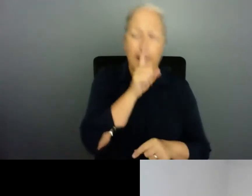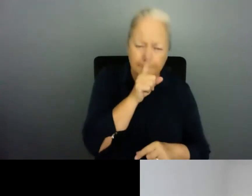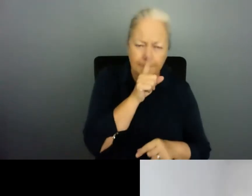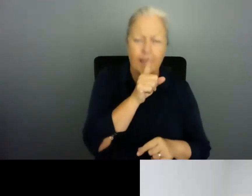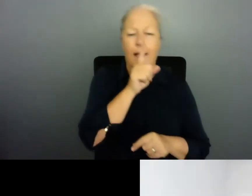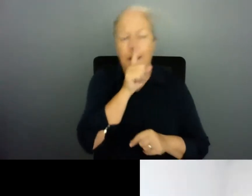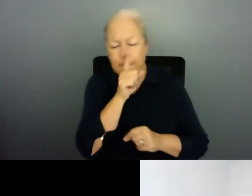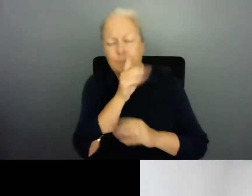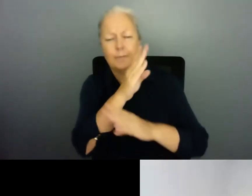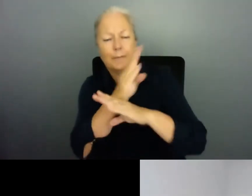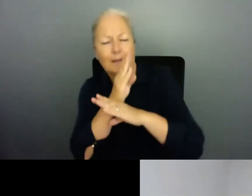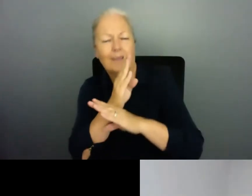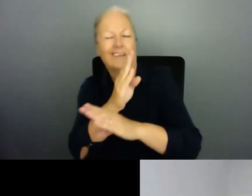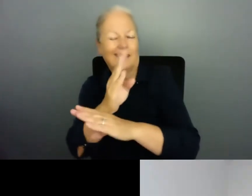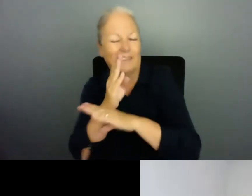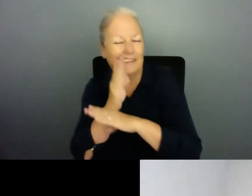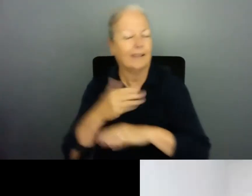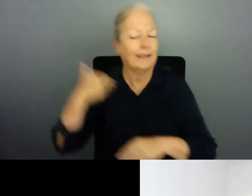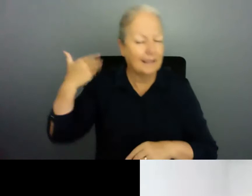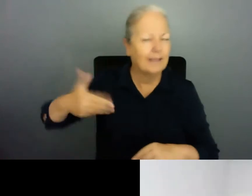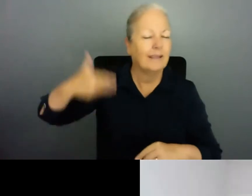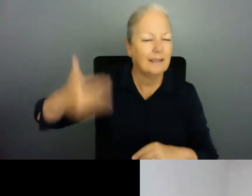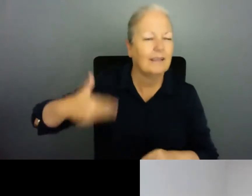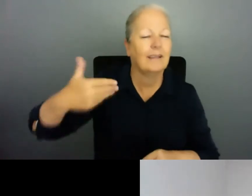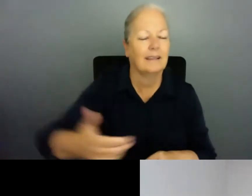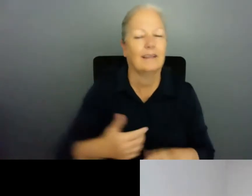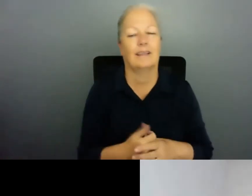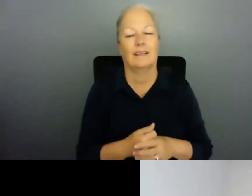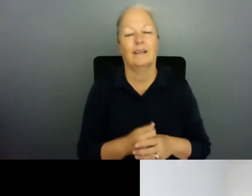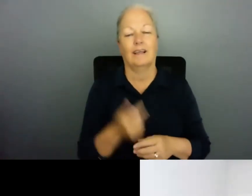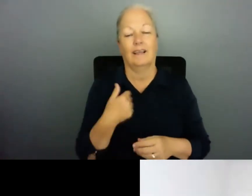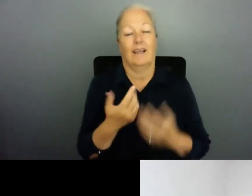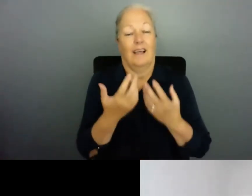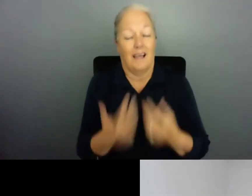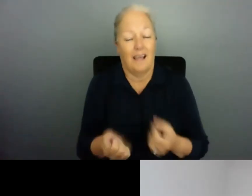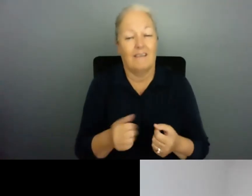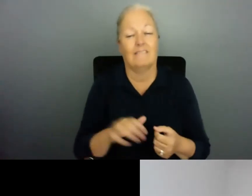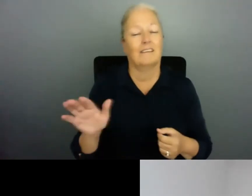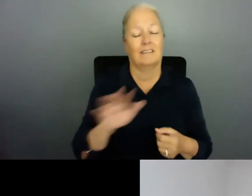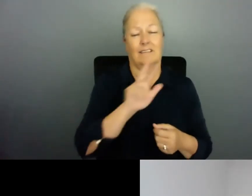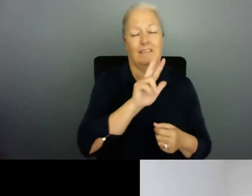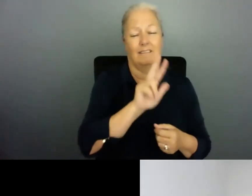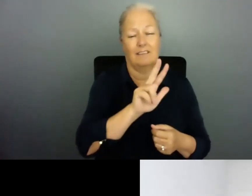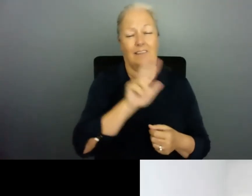presented that caused the death of more than 330 000 brazilians in a period of just over one year